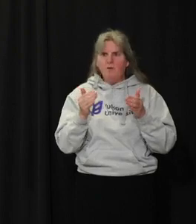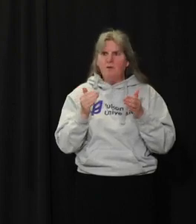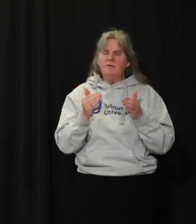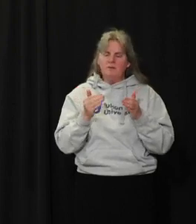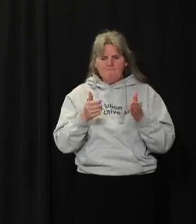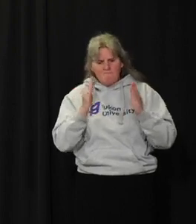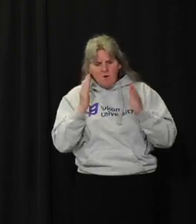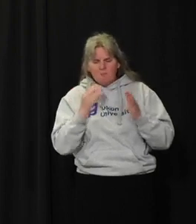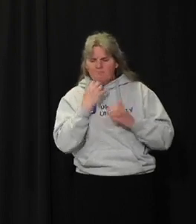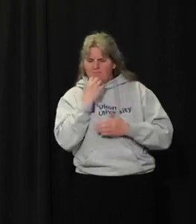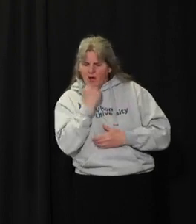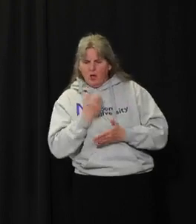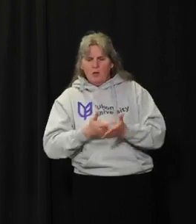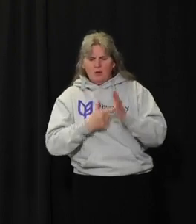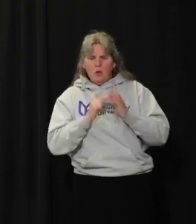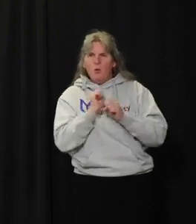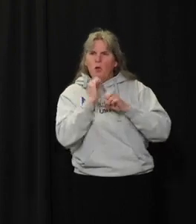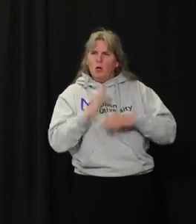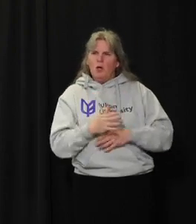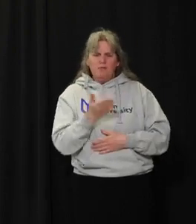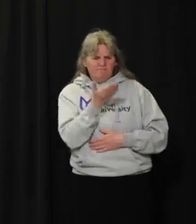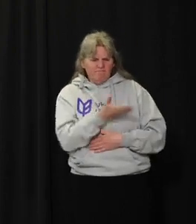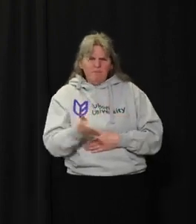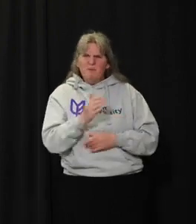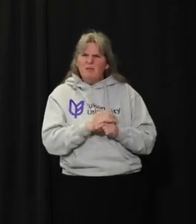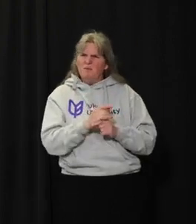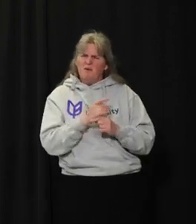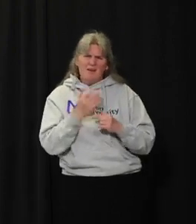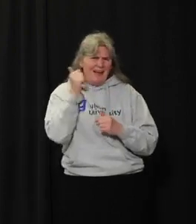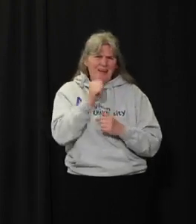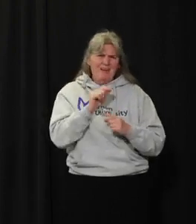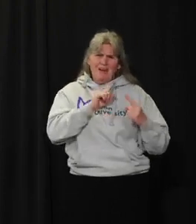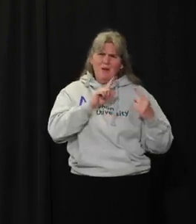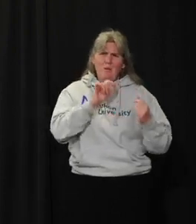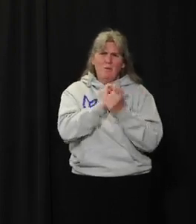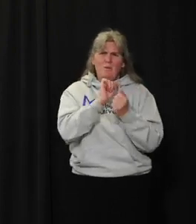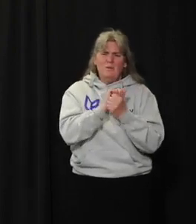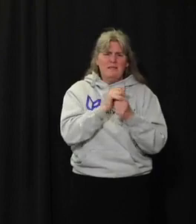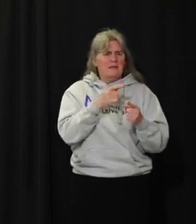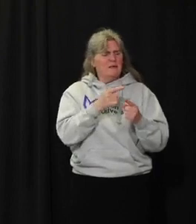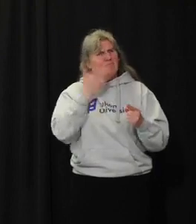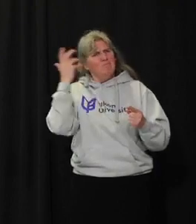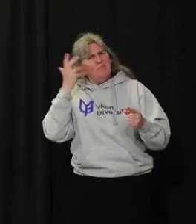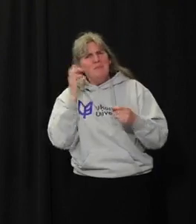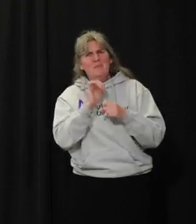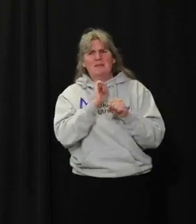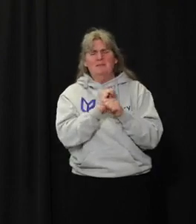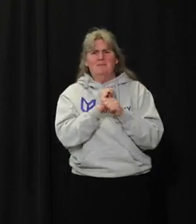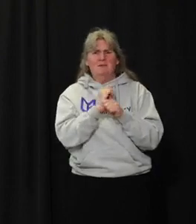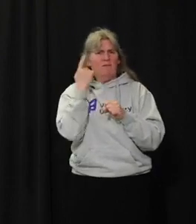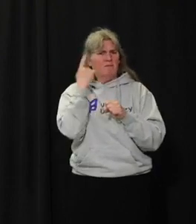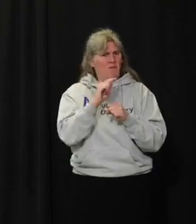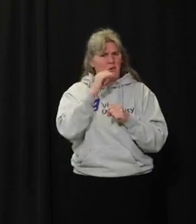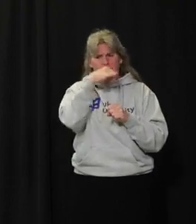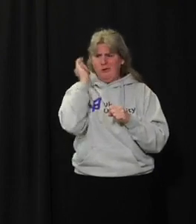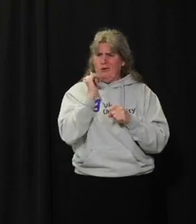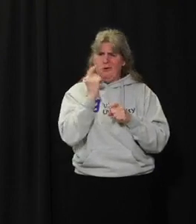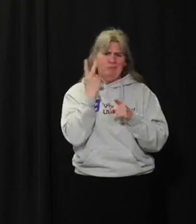the importance of essential workers. These are the people on the front line who are doing amazing work to keep our territory